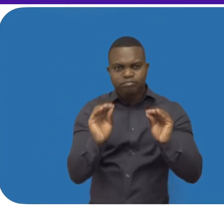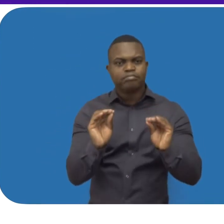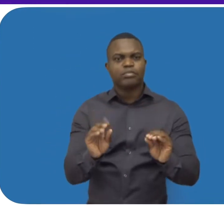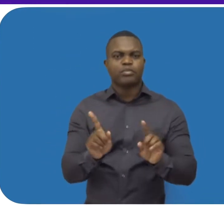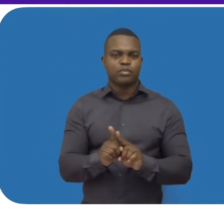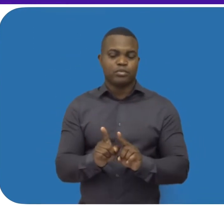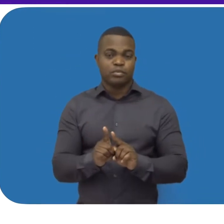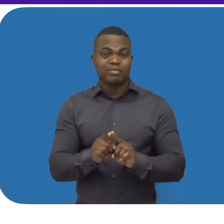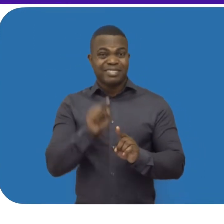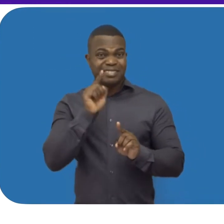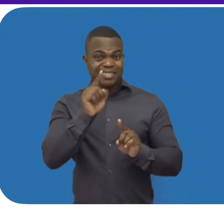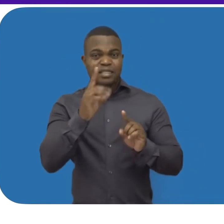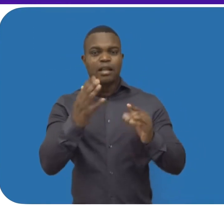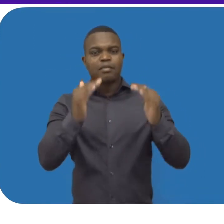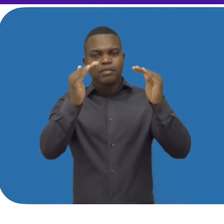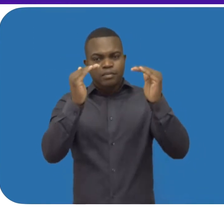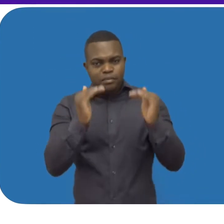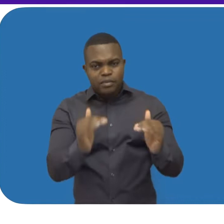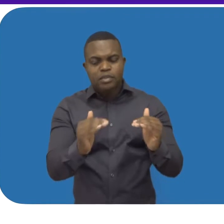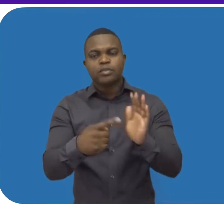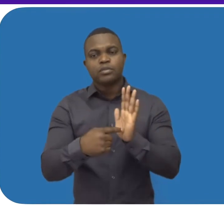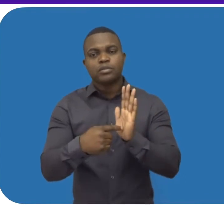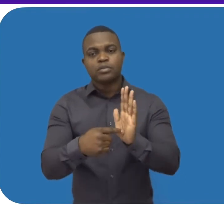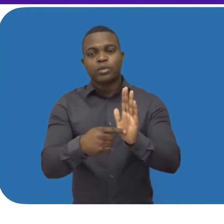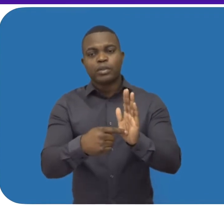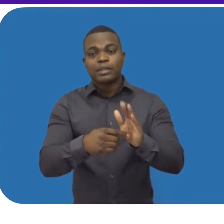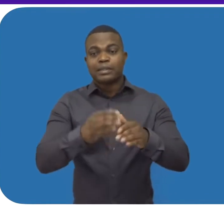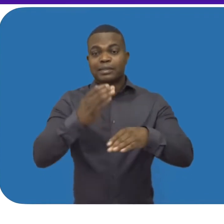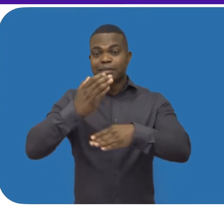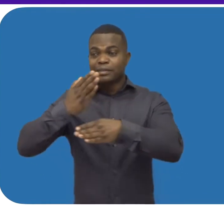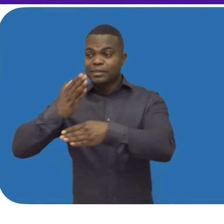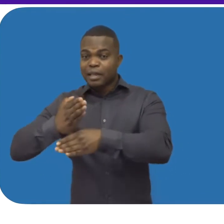Again, this is followed by a section linking tasks and corpora,